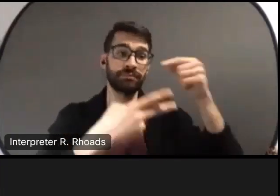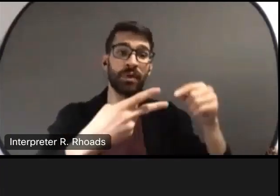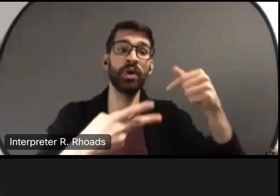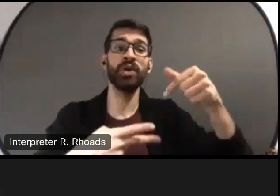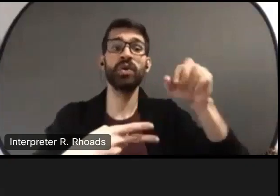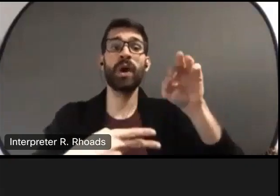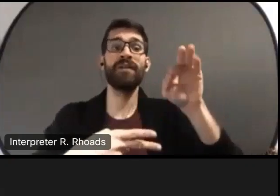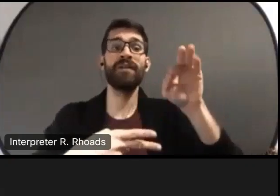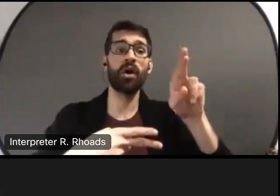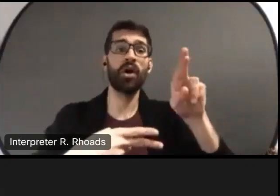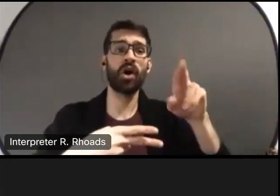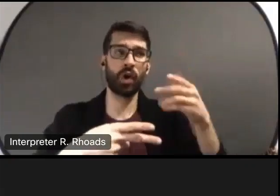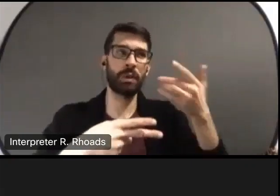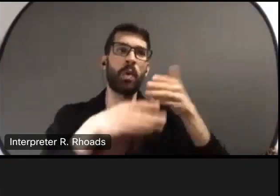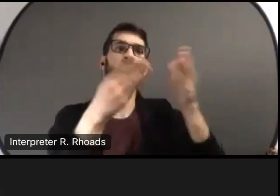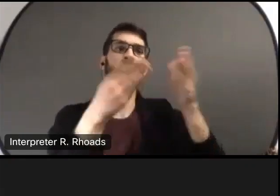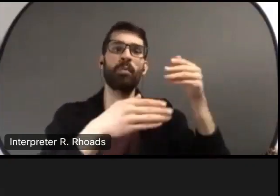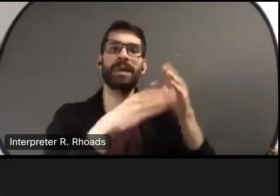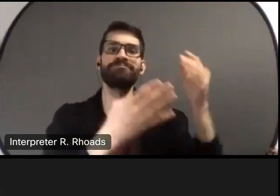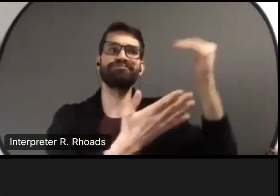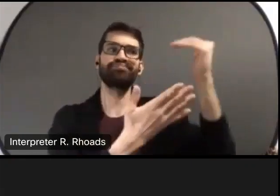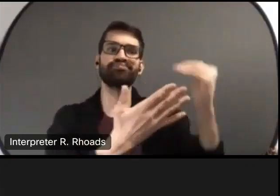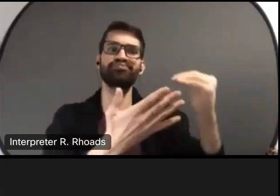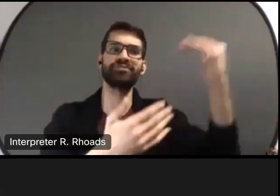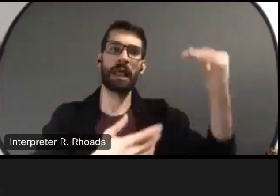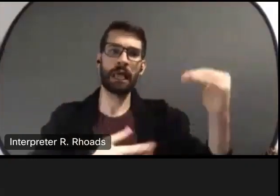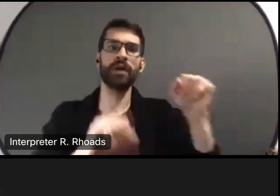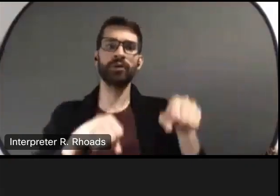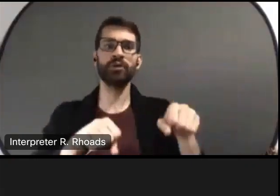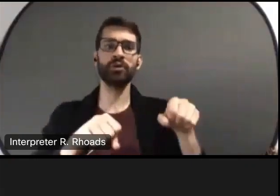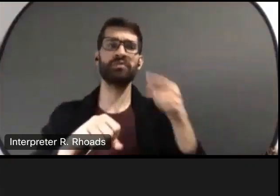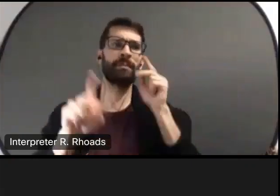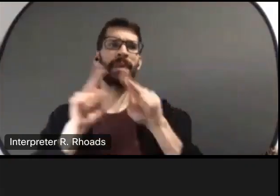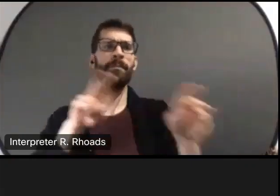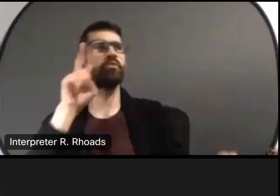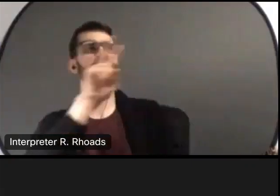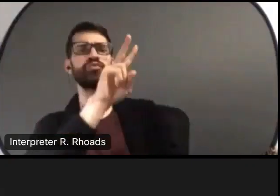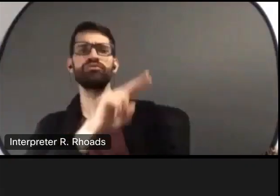anyone who asks for them is going to be able to see them anyway. You'll want your minutes there,